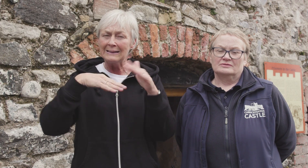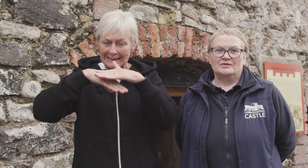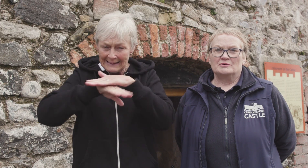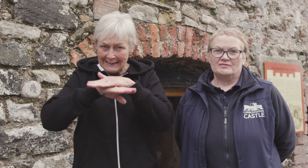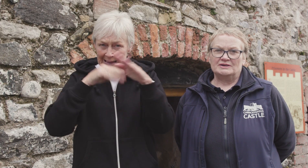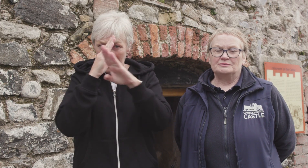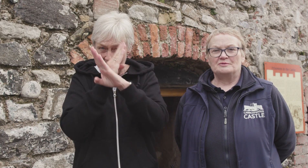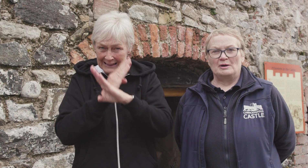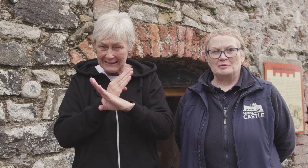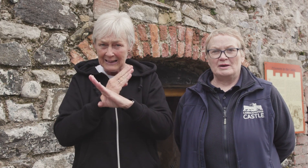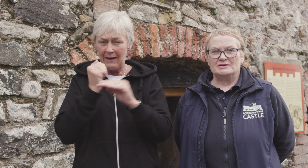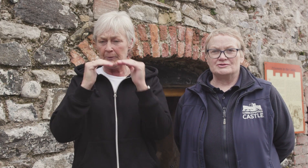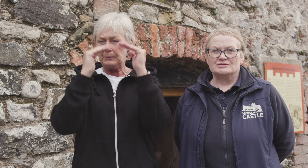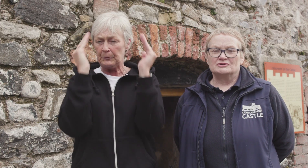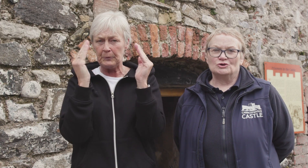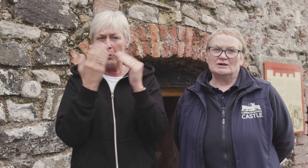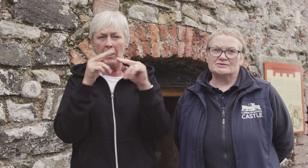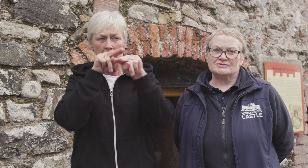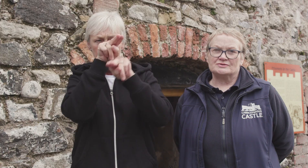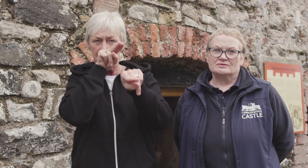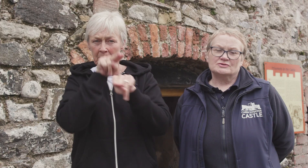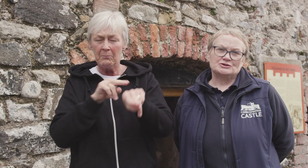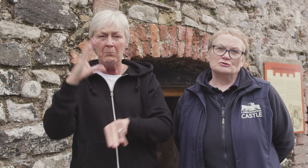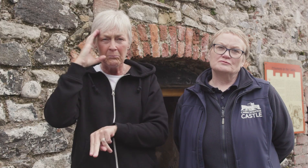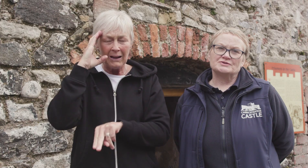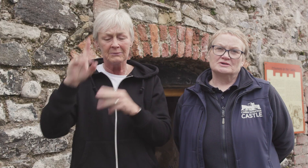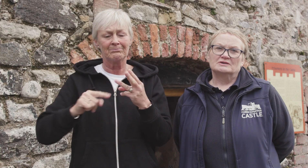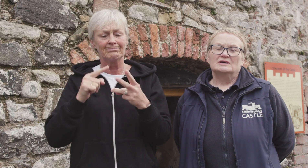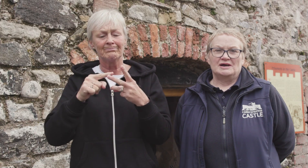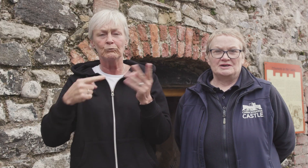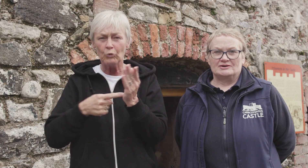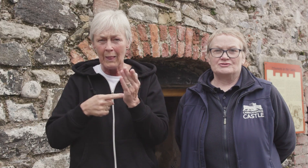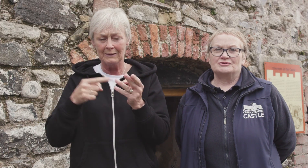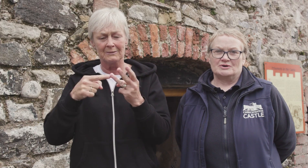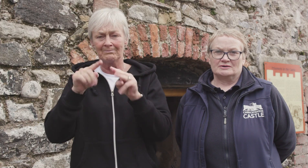They were fitted with bunk beds, toilets, stoves and an extra door.